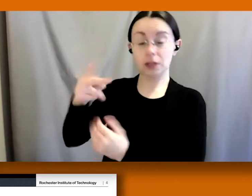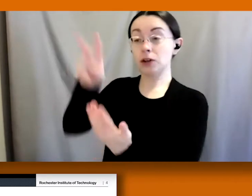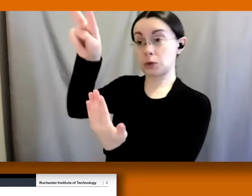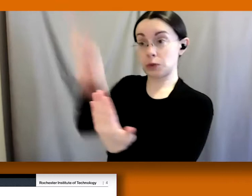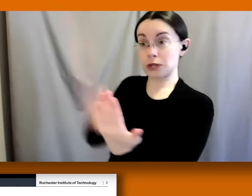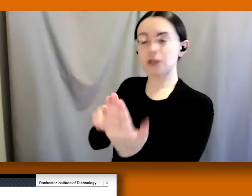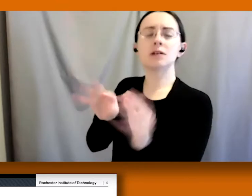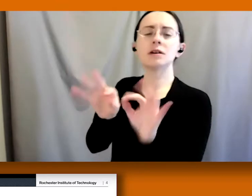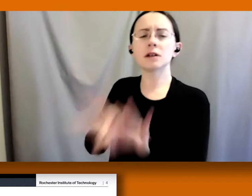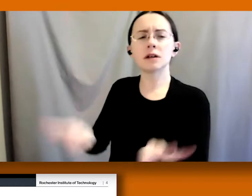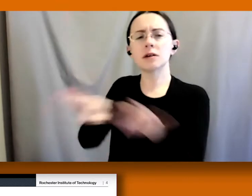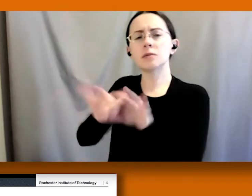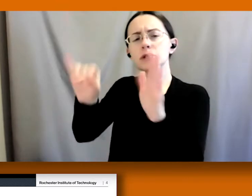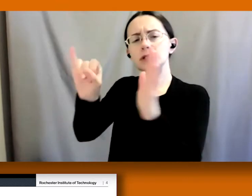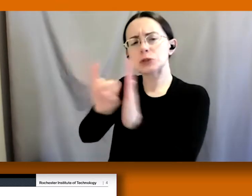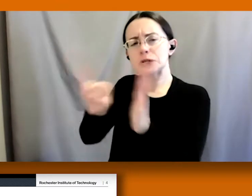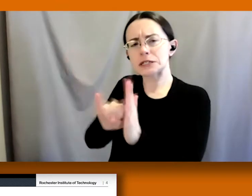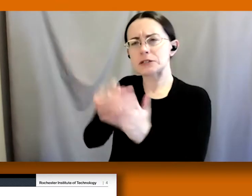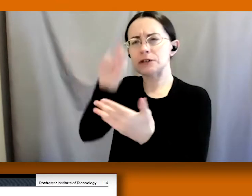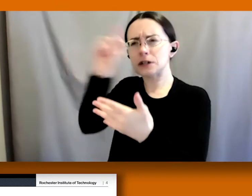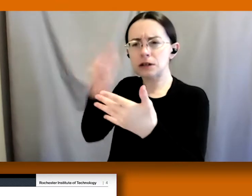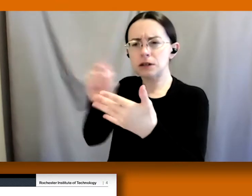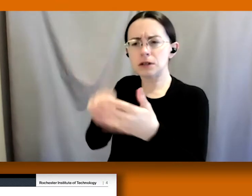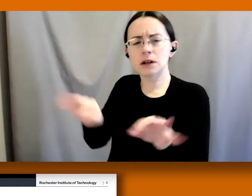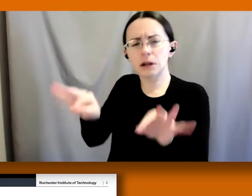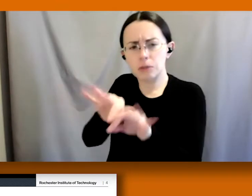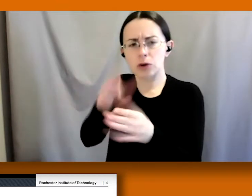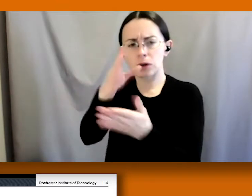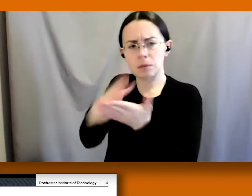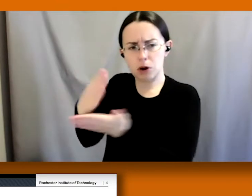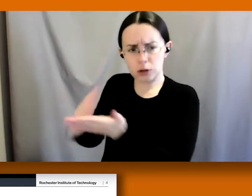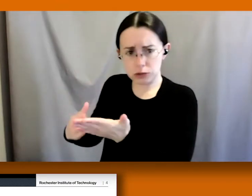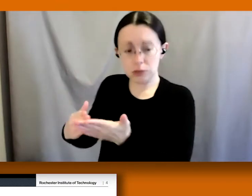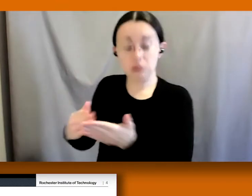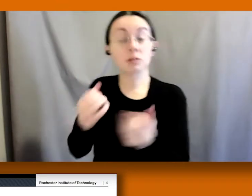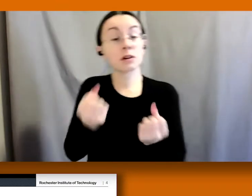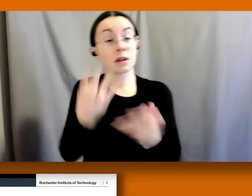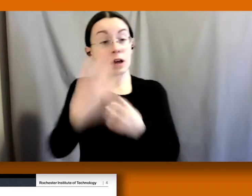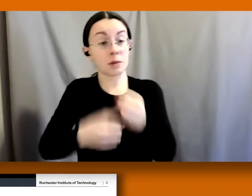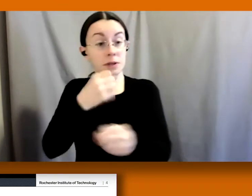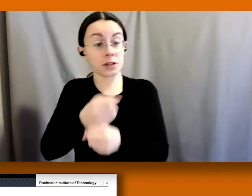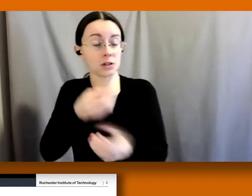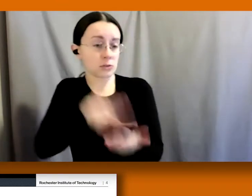Um, what is a maximum amount of years of support for the project?